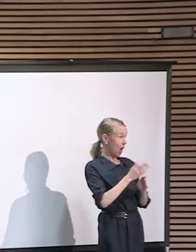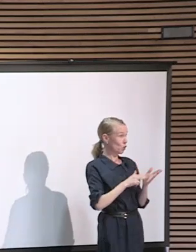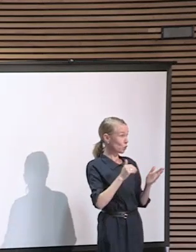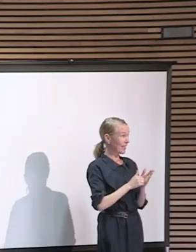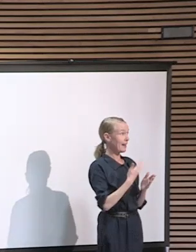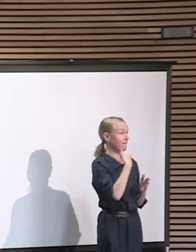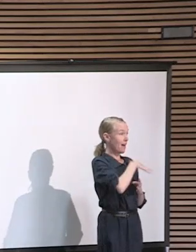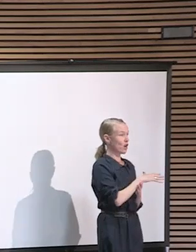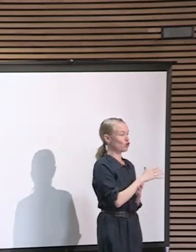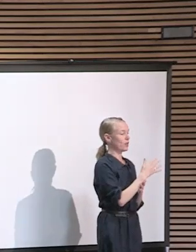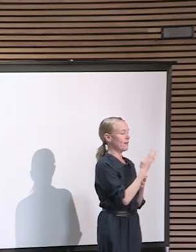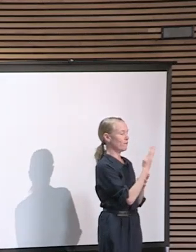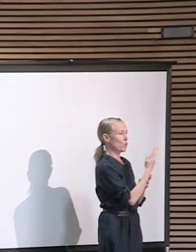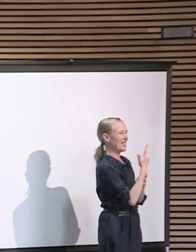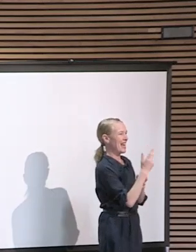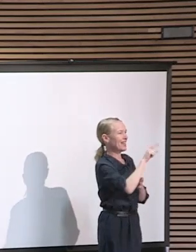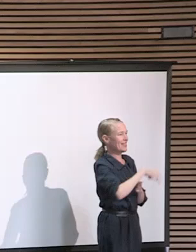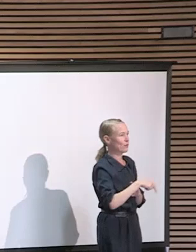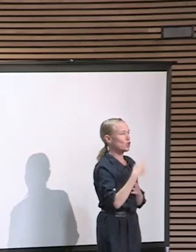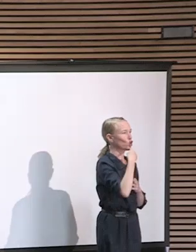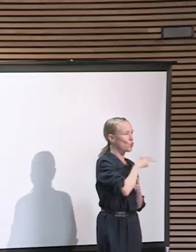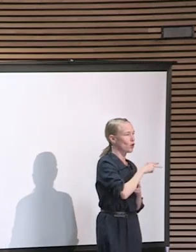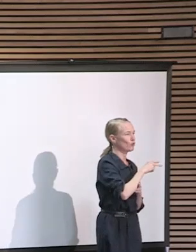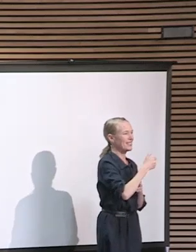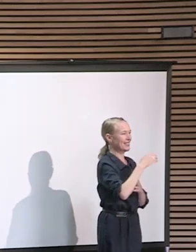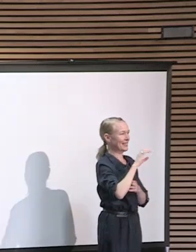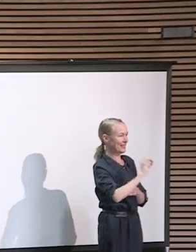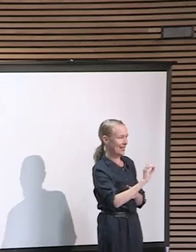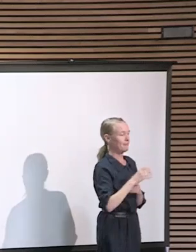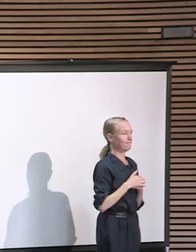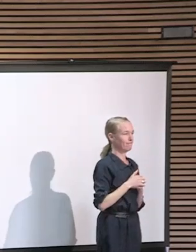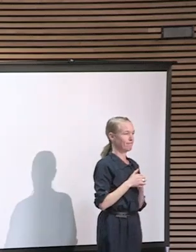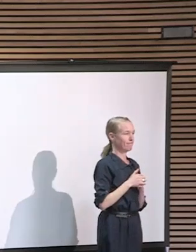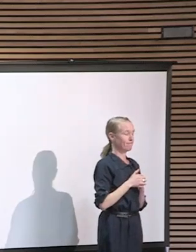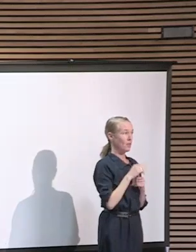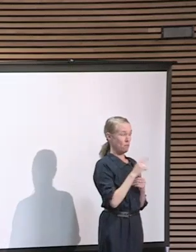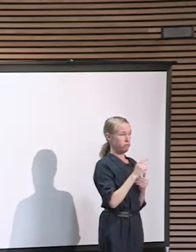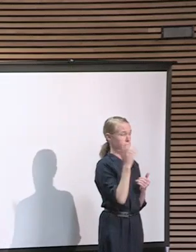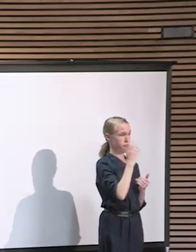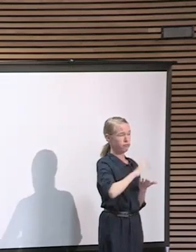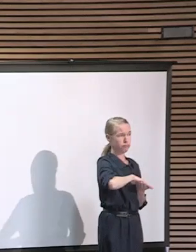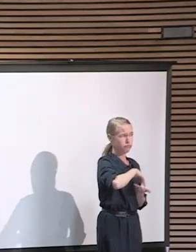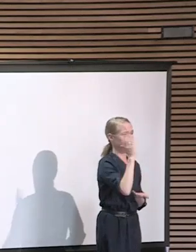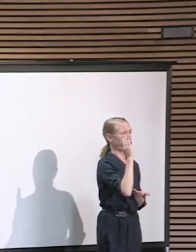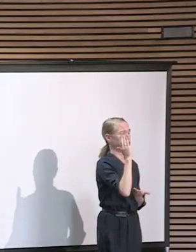total number of tests